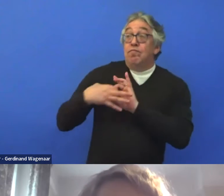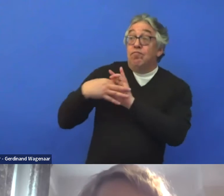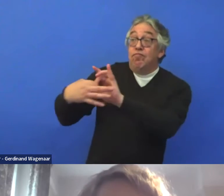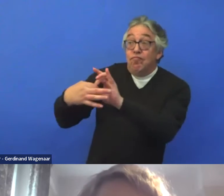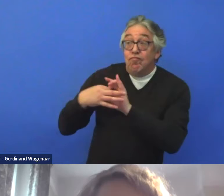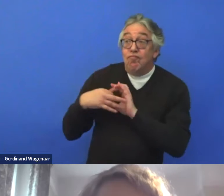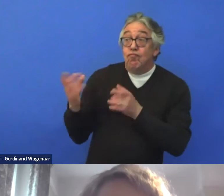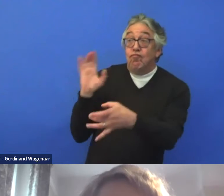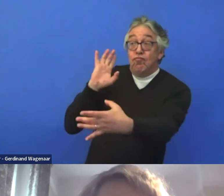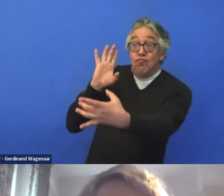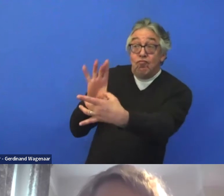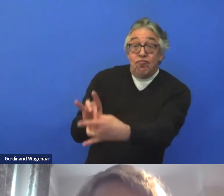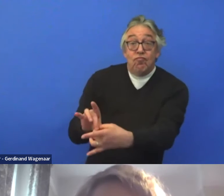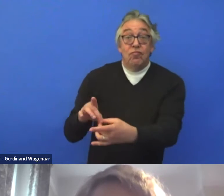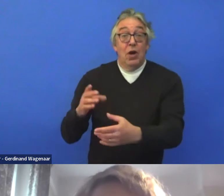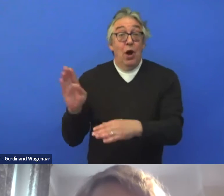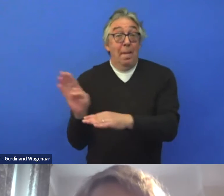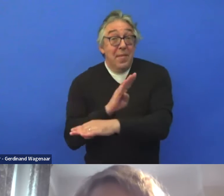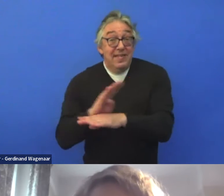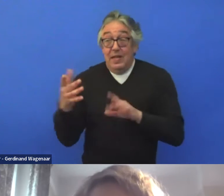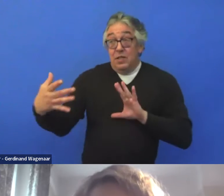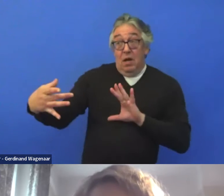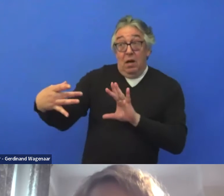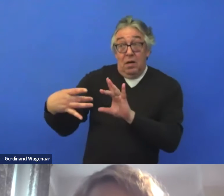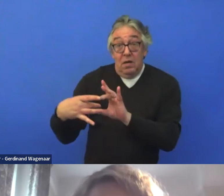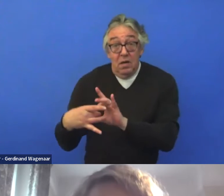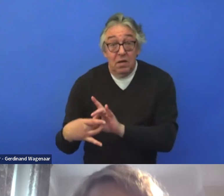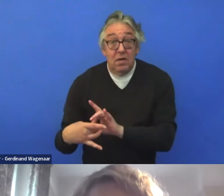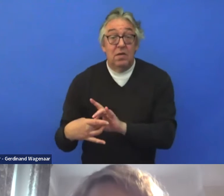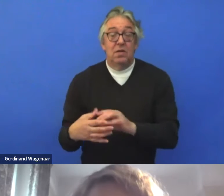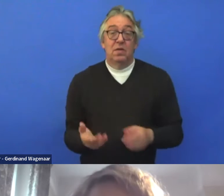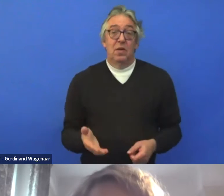You know that the jobs are being done online.